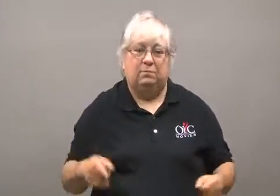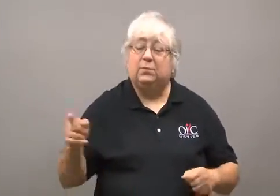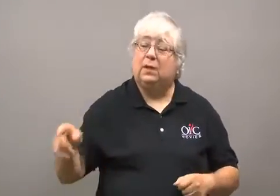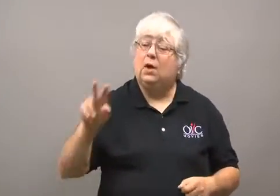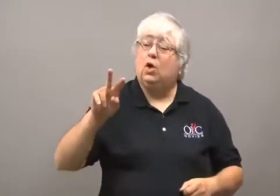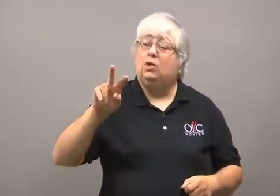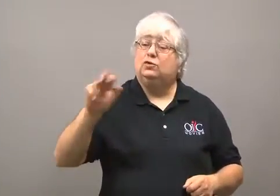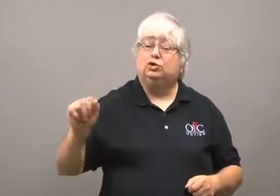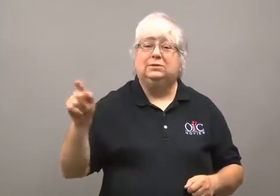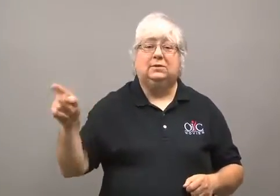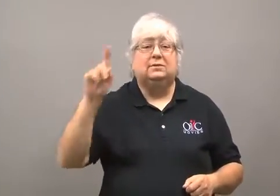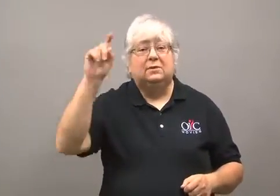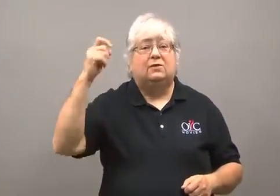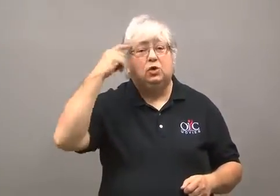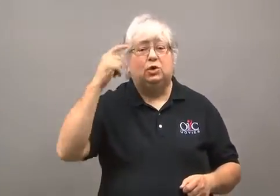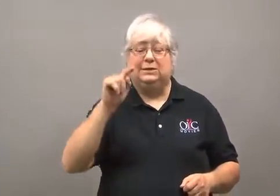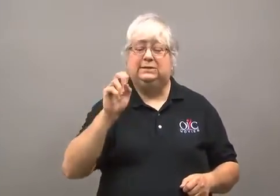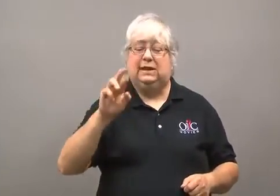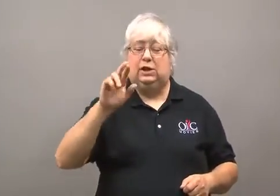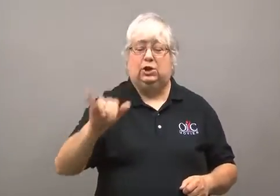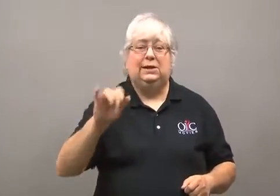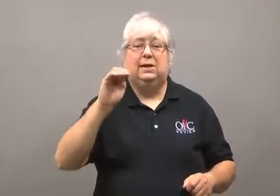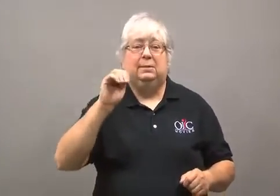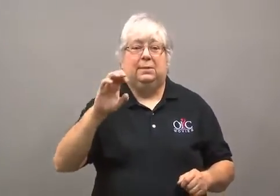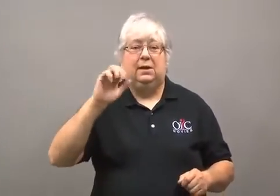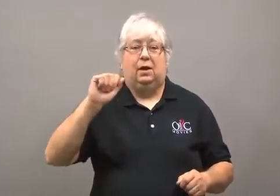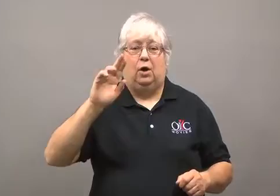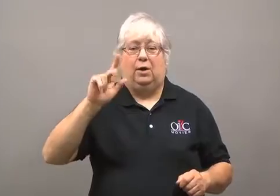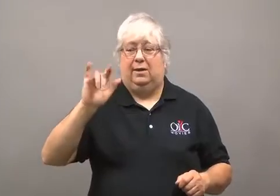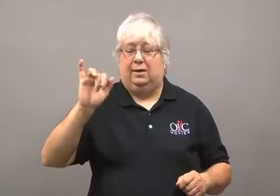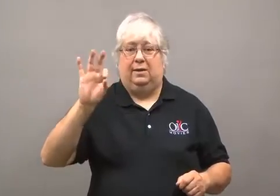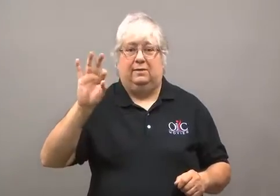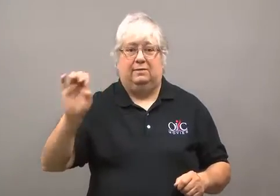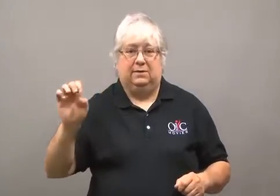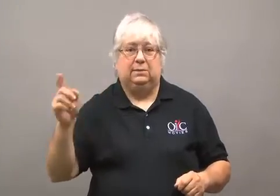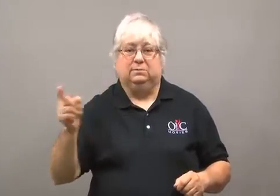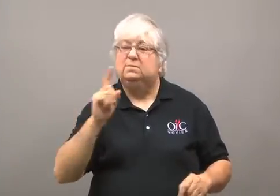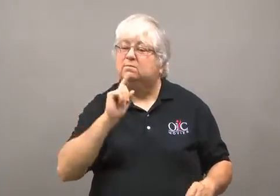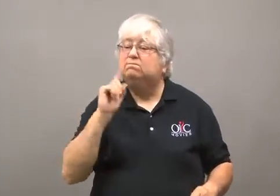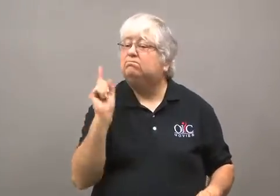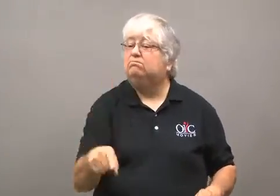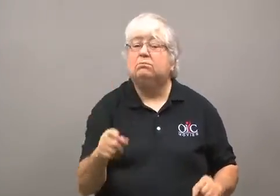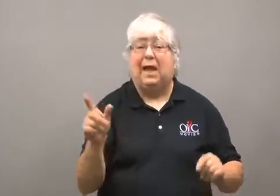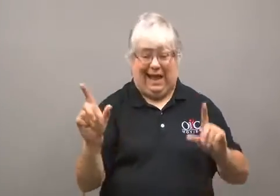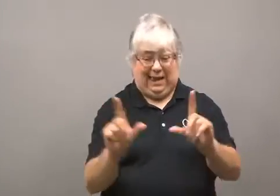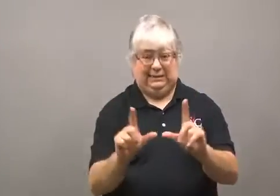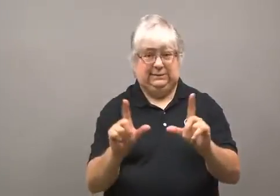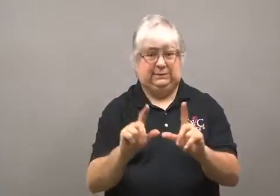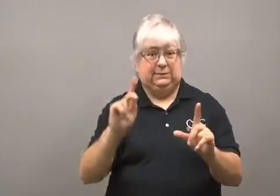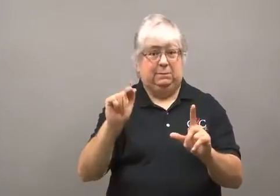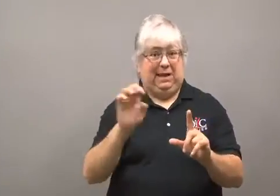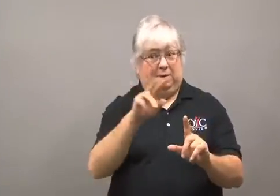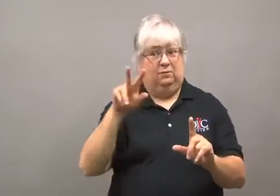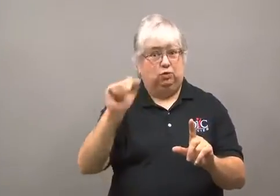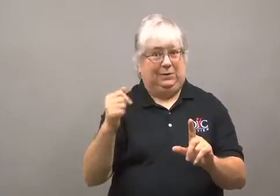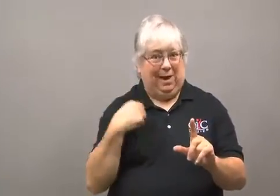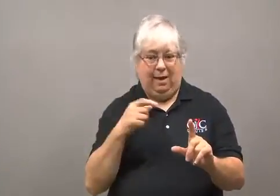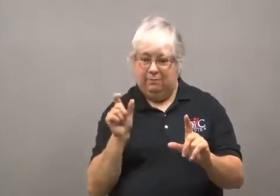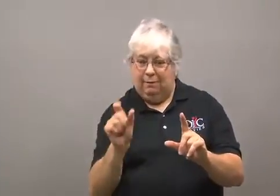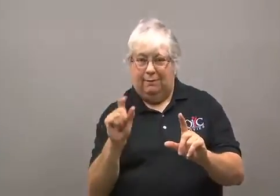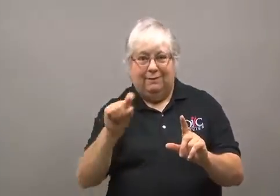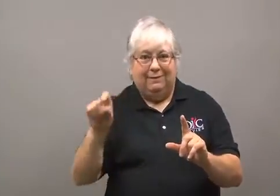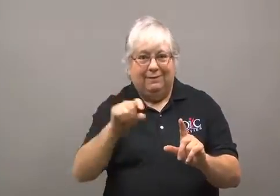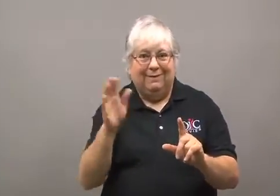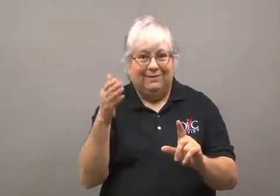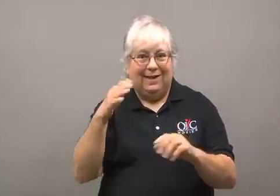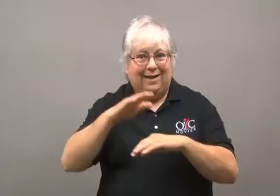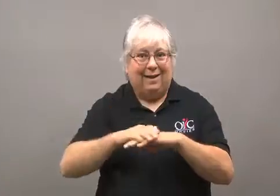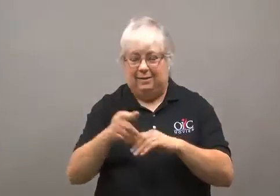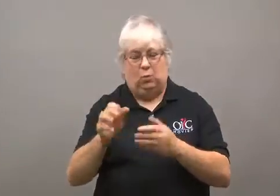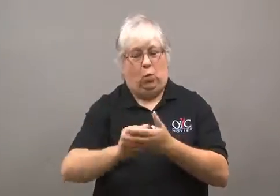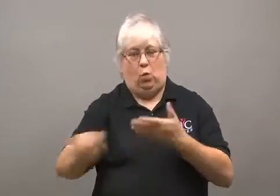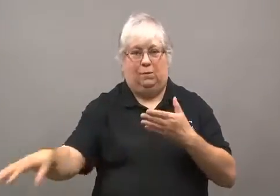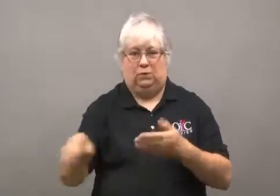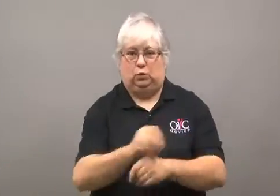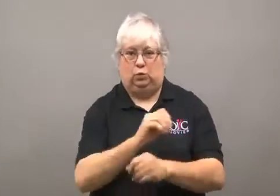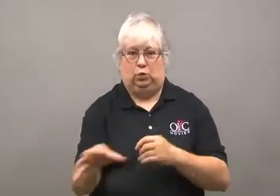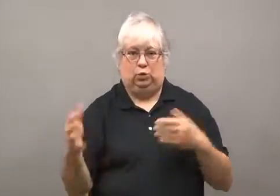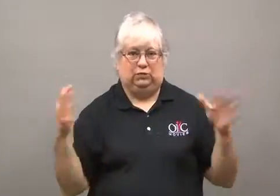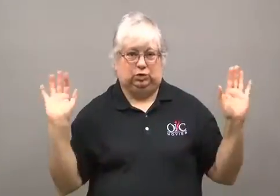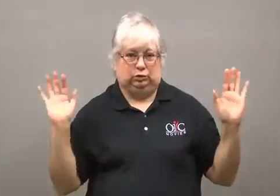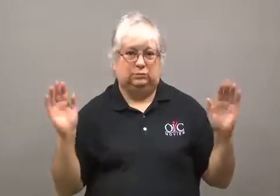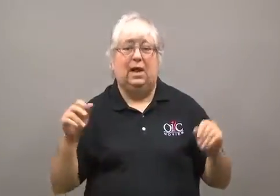Virginia's governor, Terry McAuliffe, ordered the flag removed from license plates.